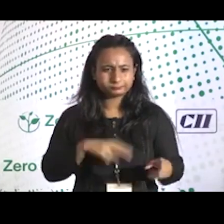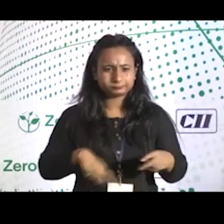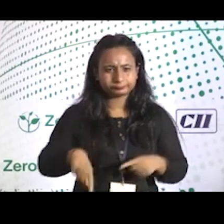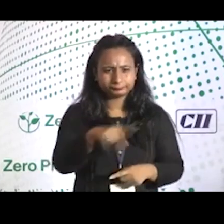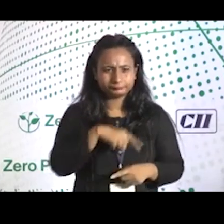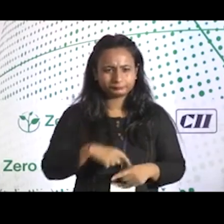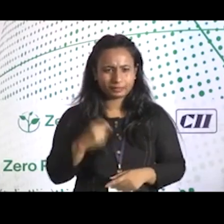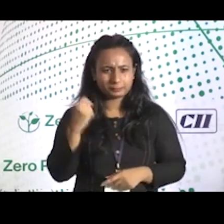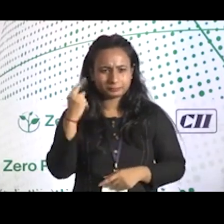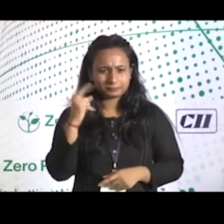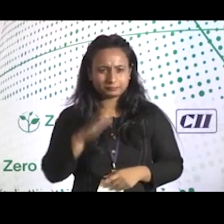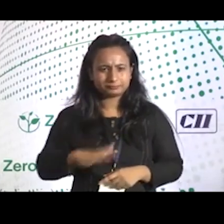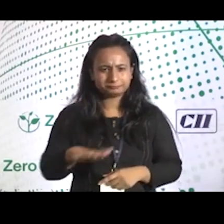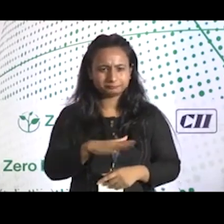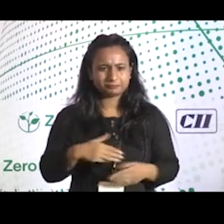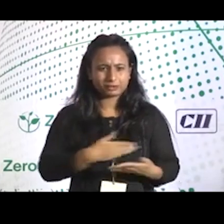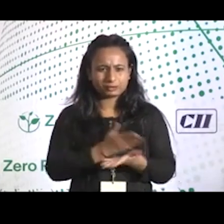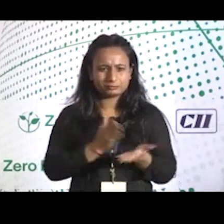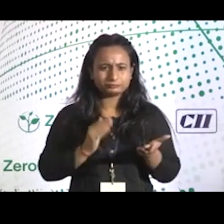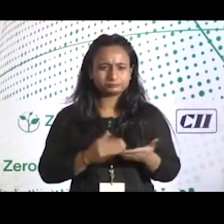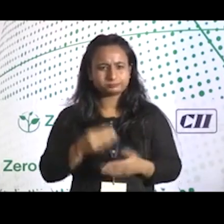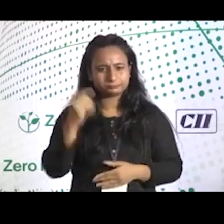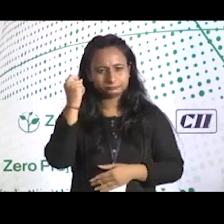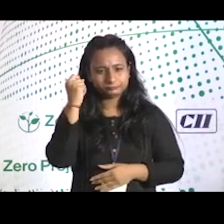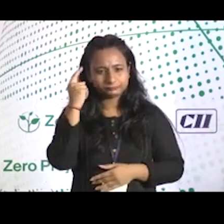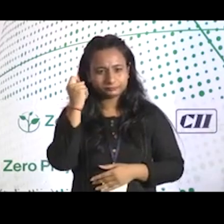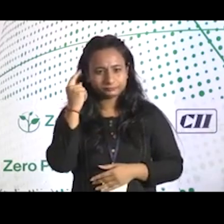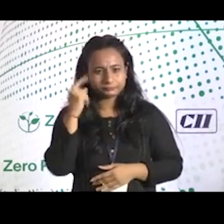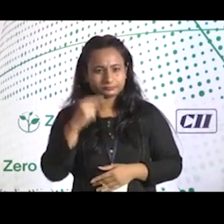in the audience today and are able to inspire some hope